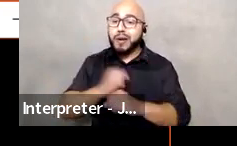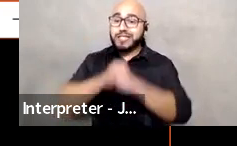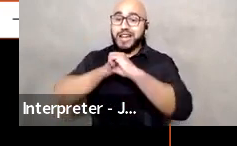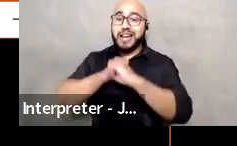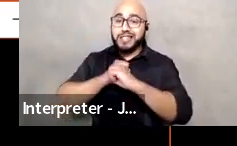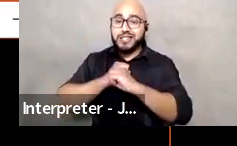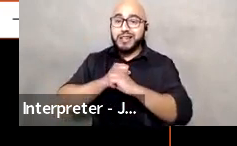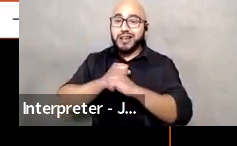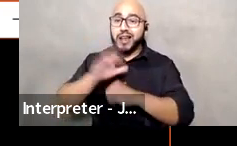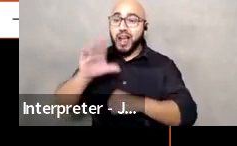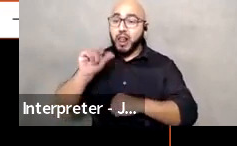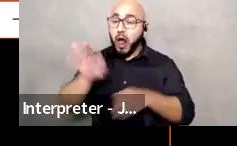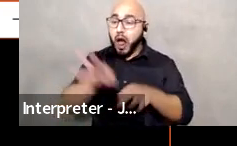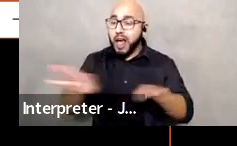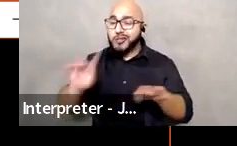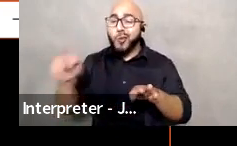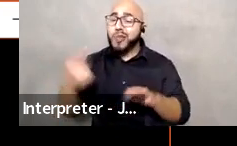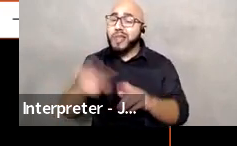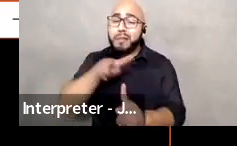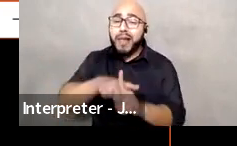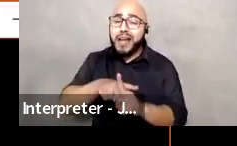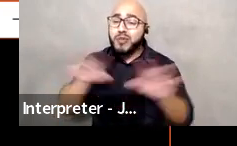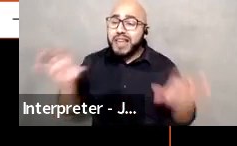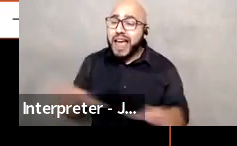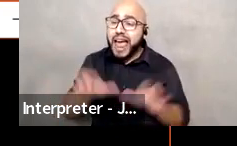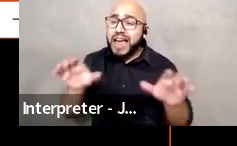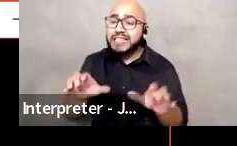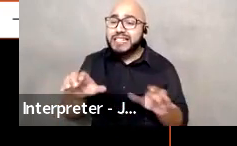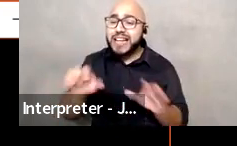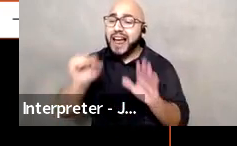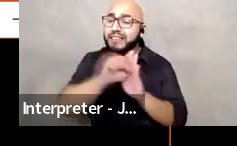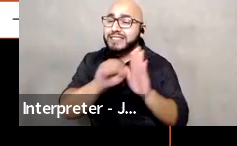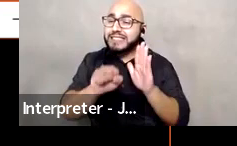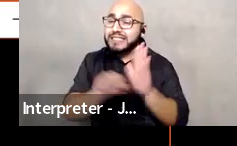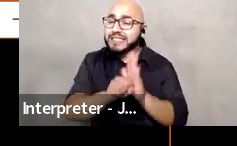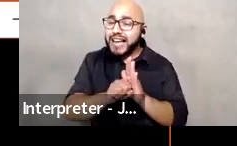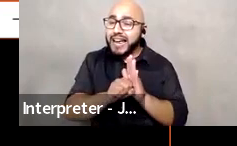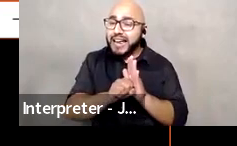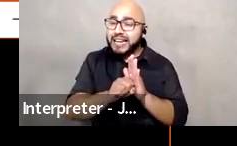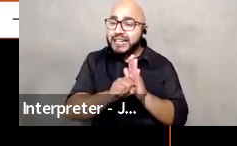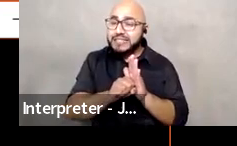Apply only to the actions of states, not individuals.